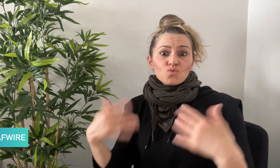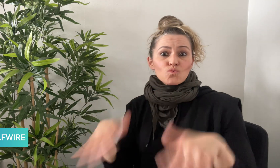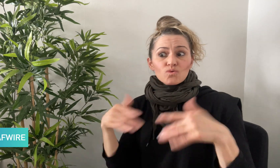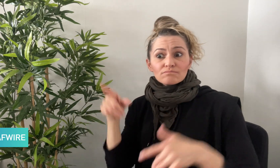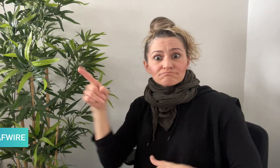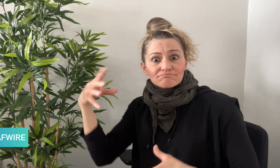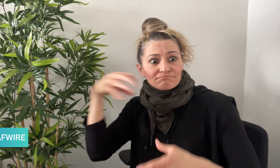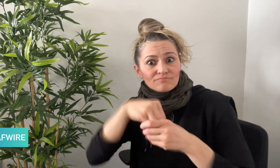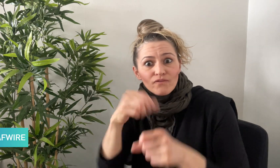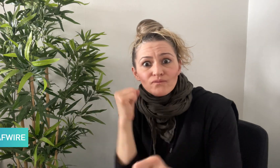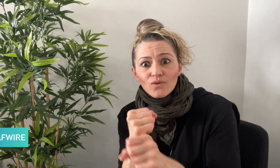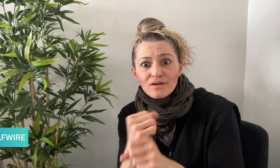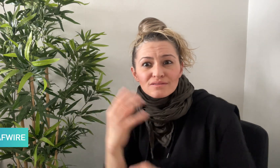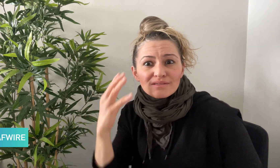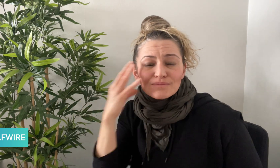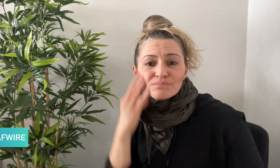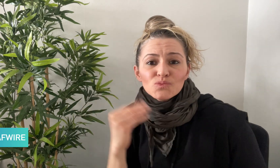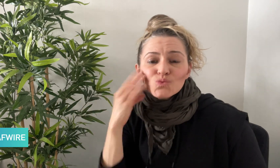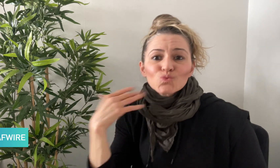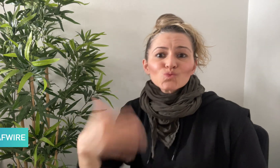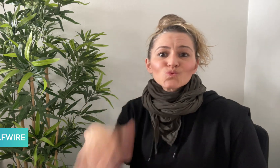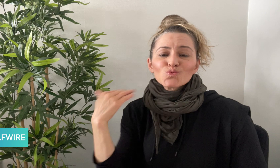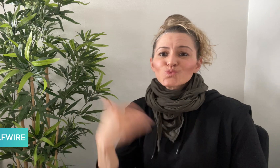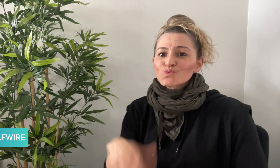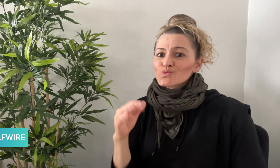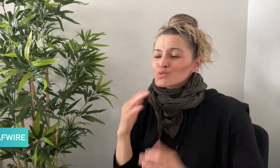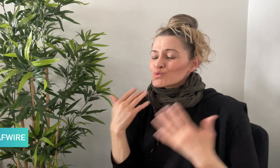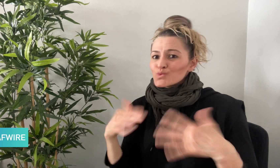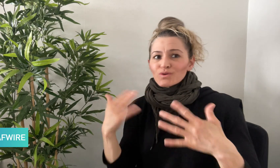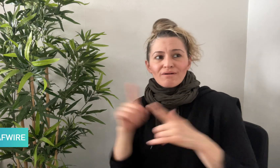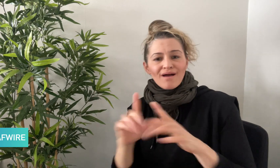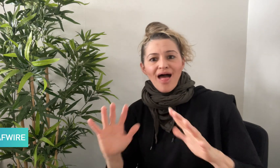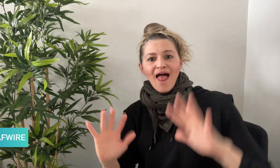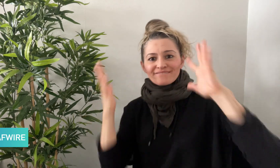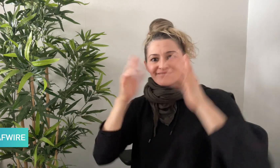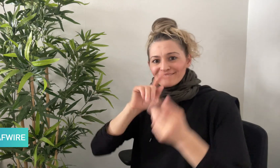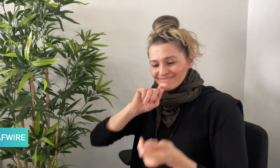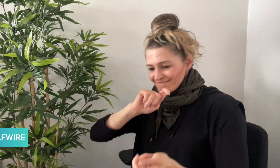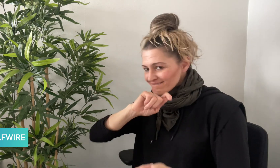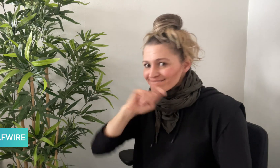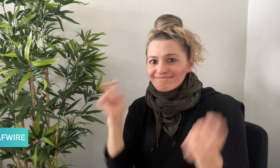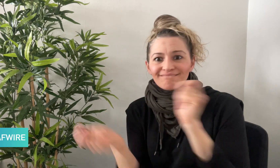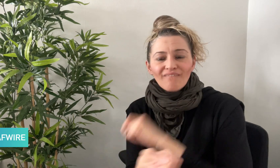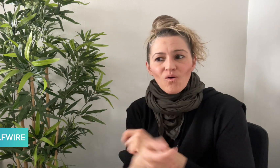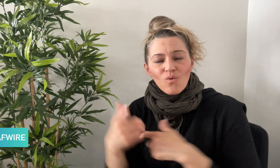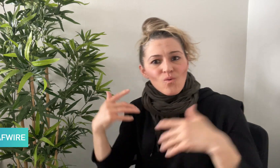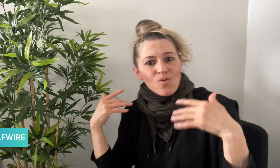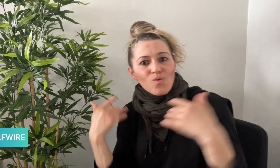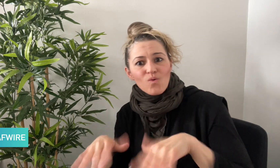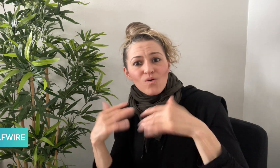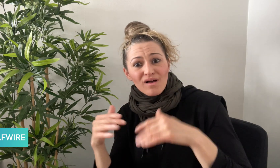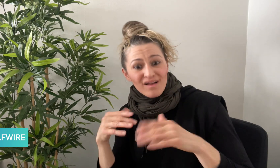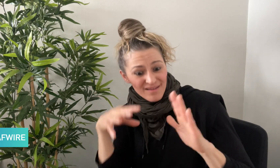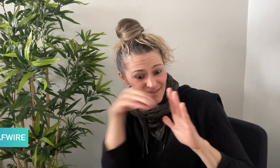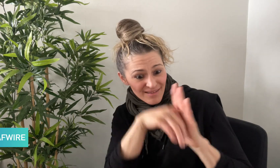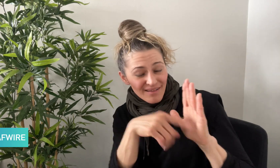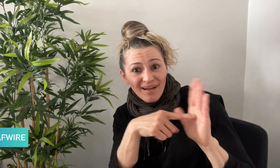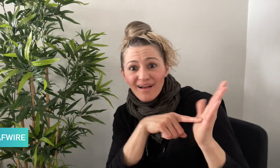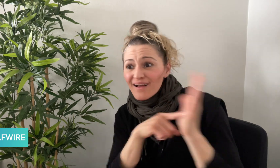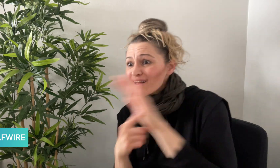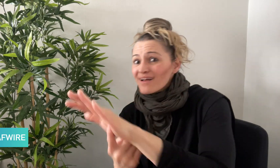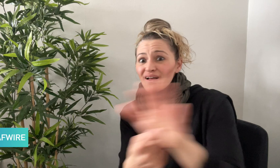saying “This can impact change for all of us.